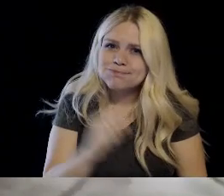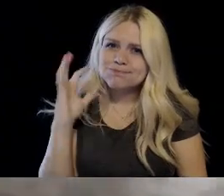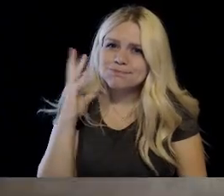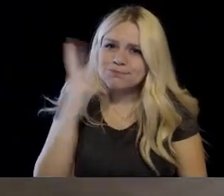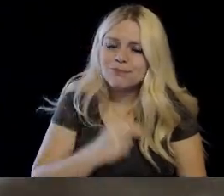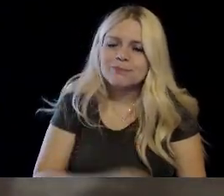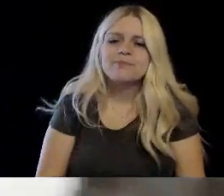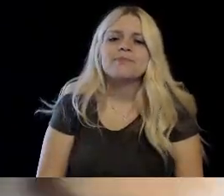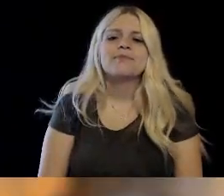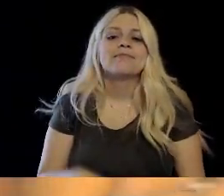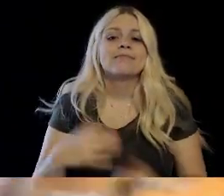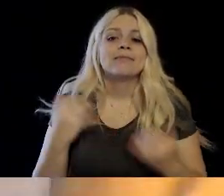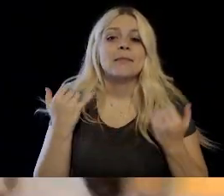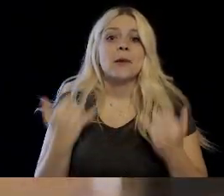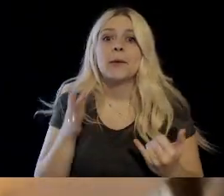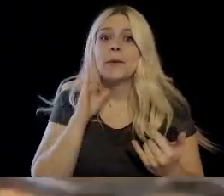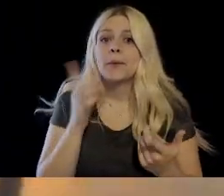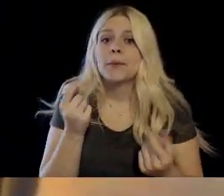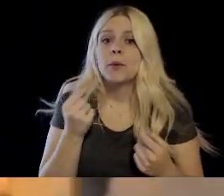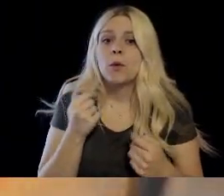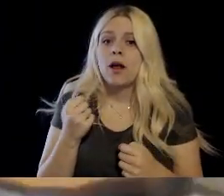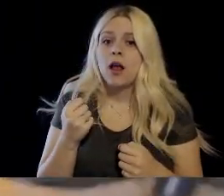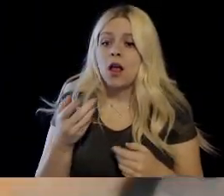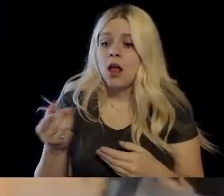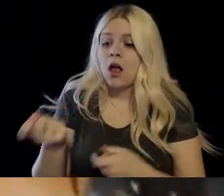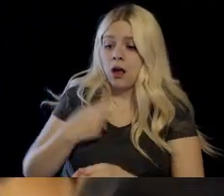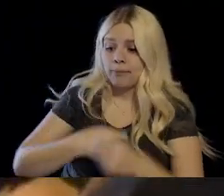Erica: Okay, so we're taking some out and we're gonna do another round. So stay tuned,